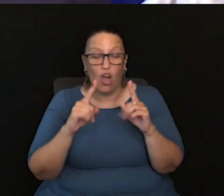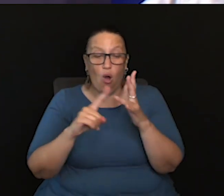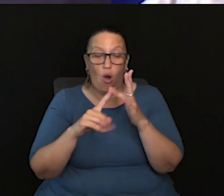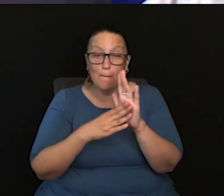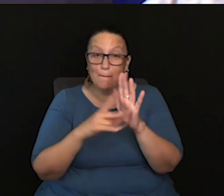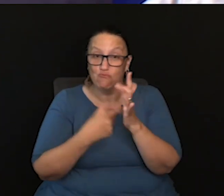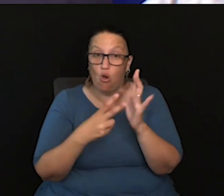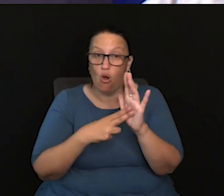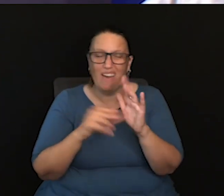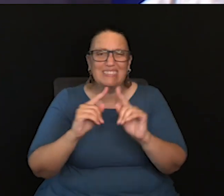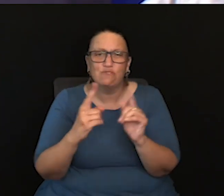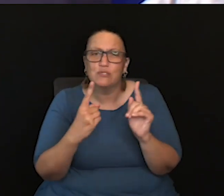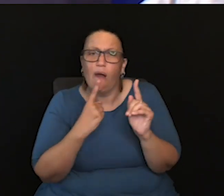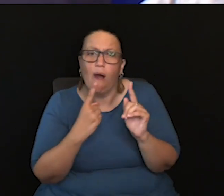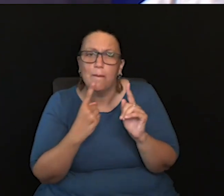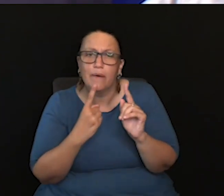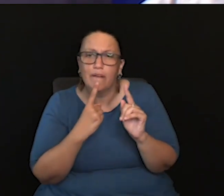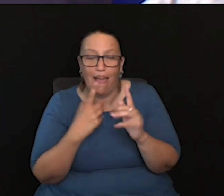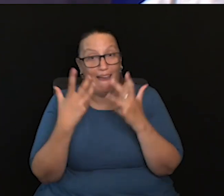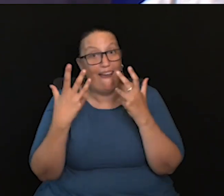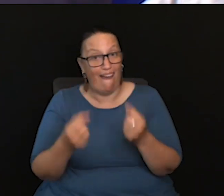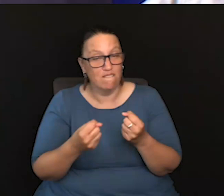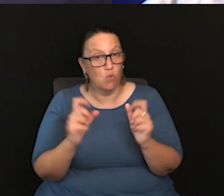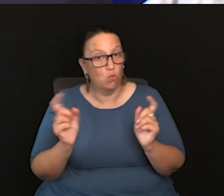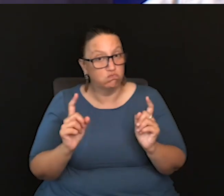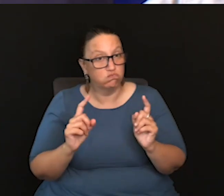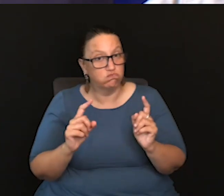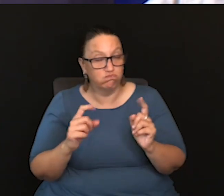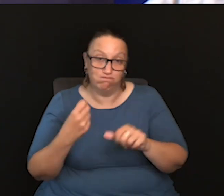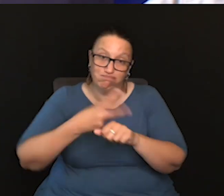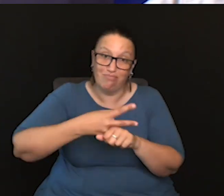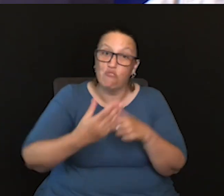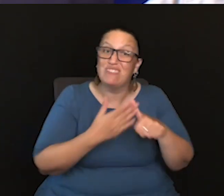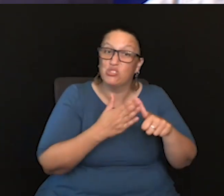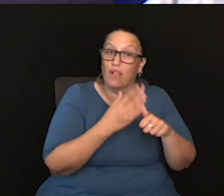that the subvariant has an advantage, a growth advantage,